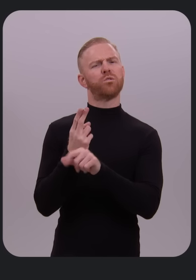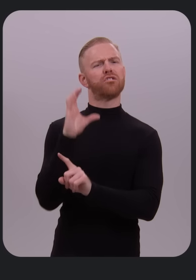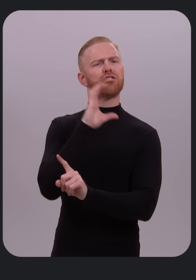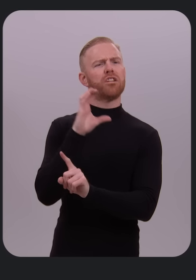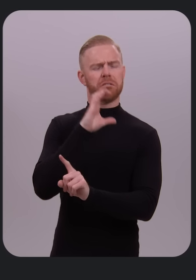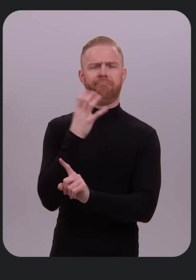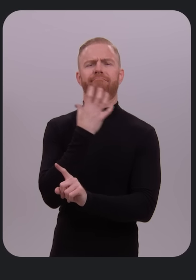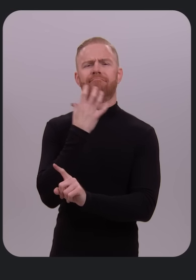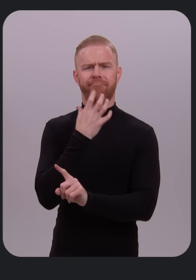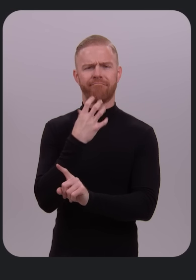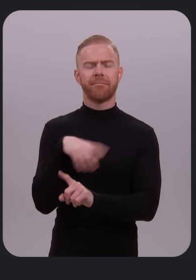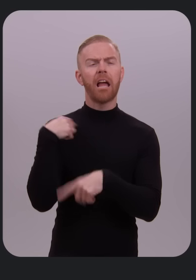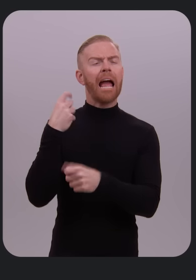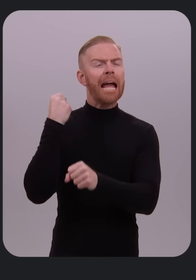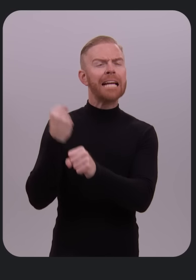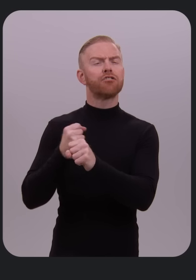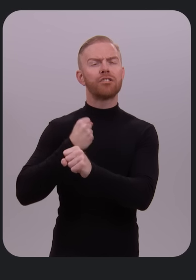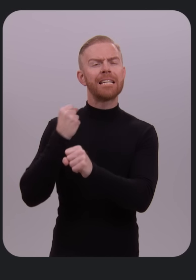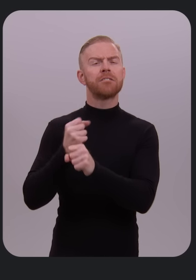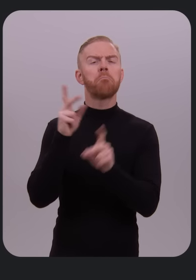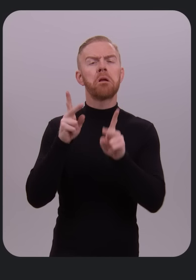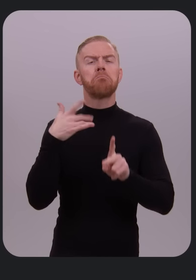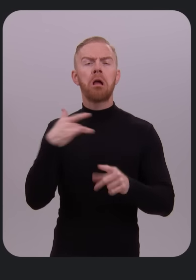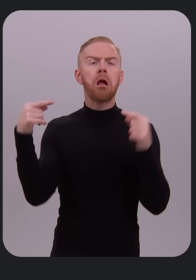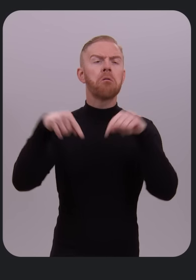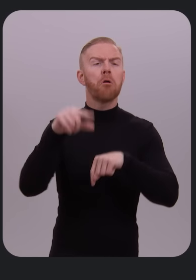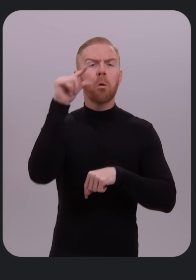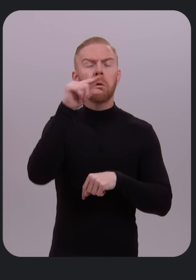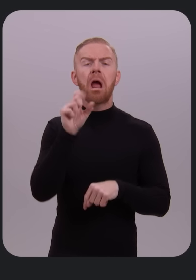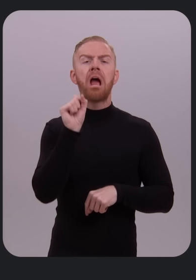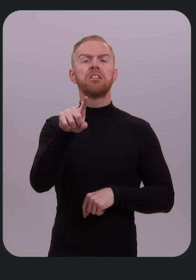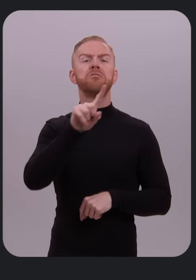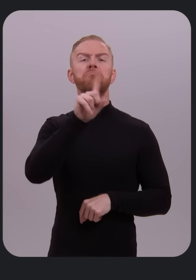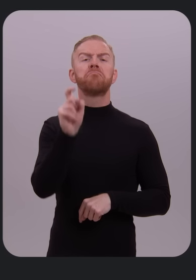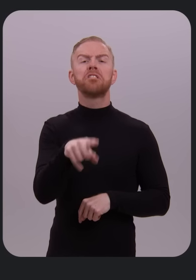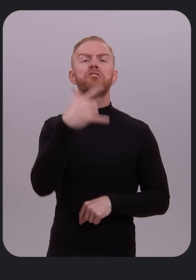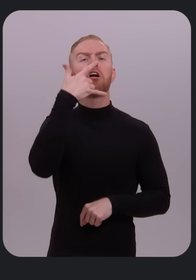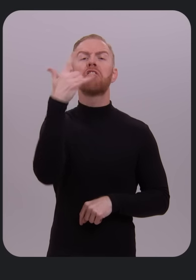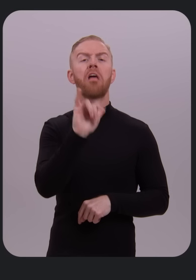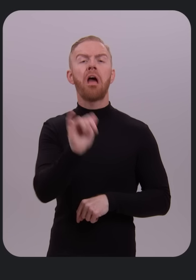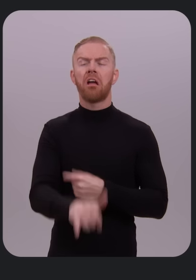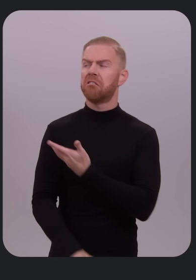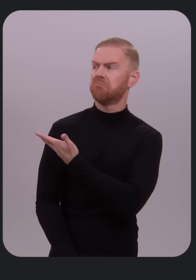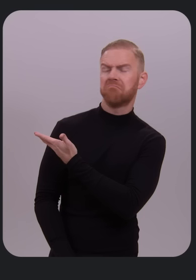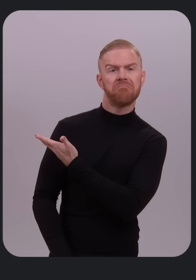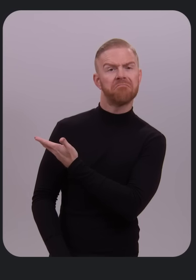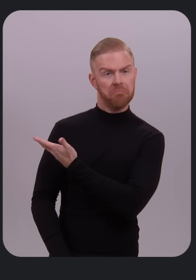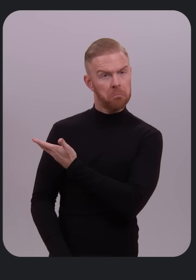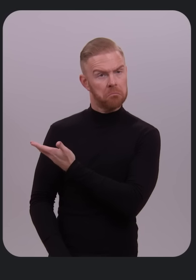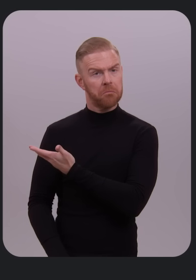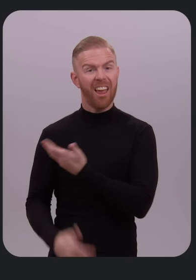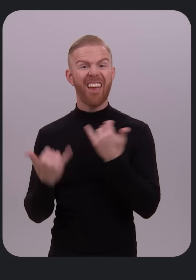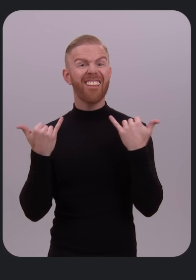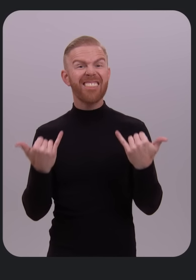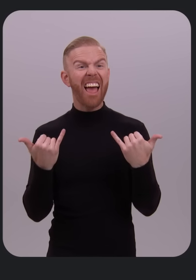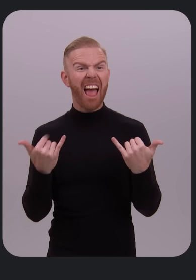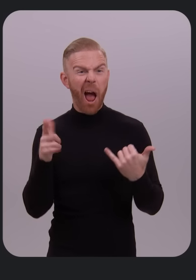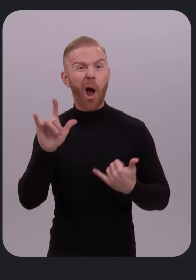For years, people have come to Google to ask questions like this. And now, they're also asking questions